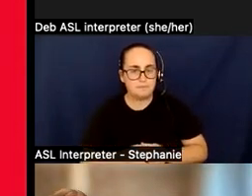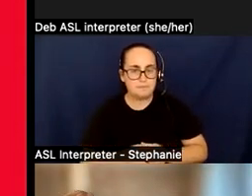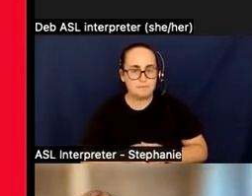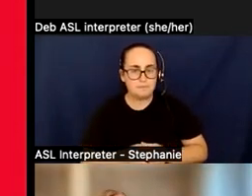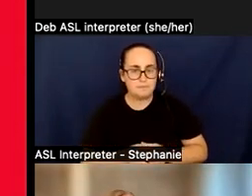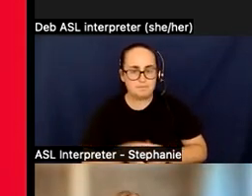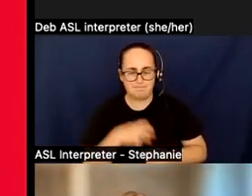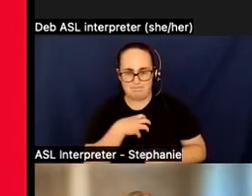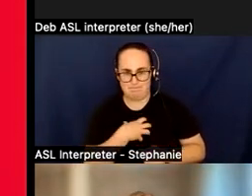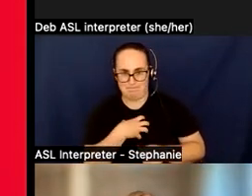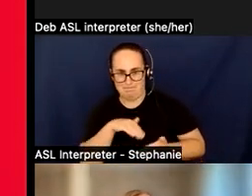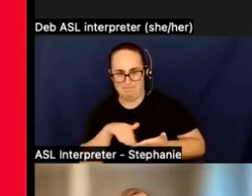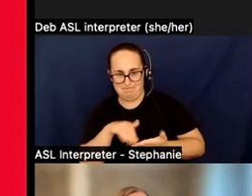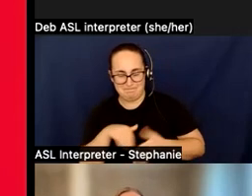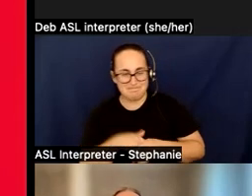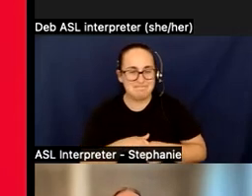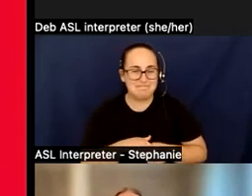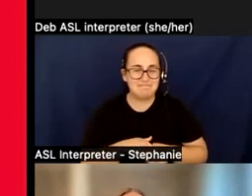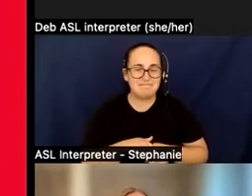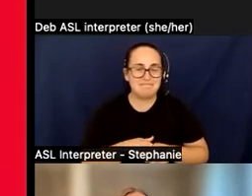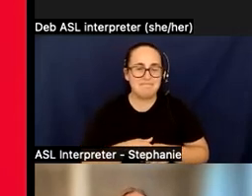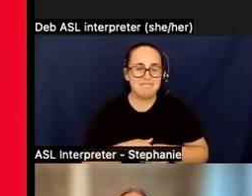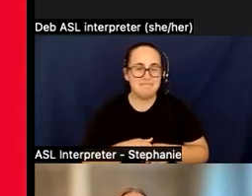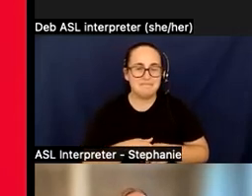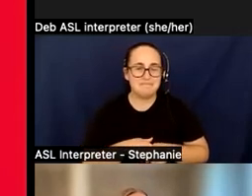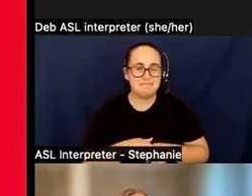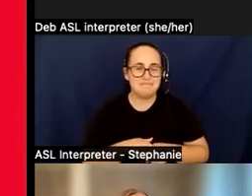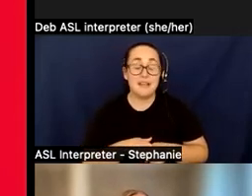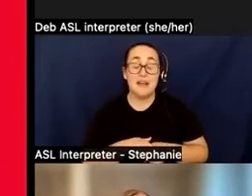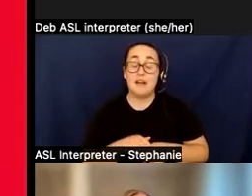So, our first submission requirement is that the